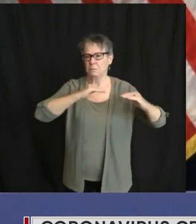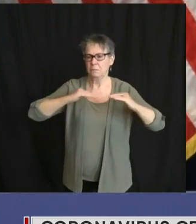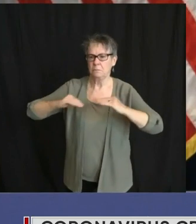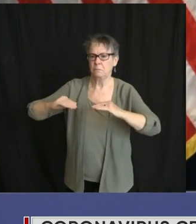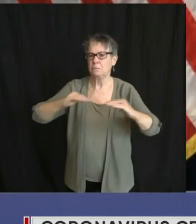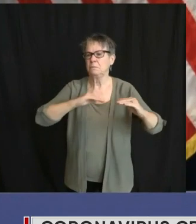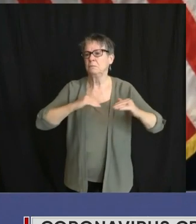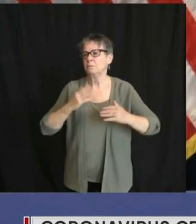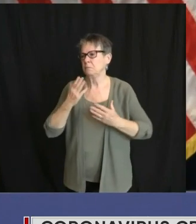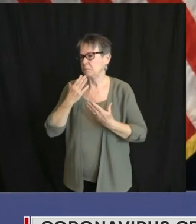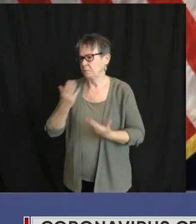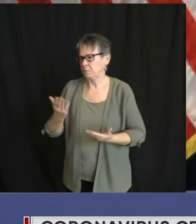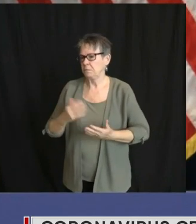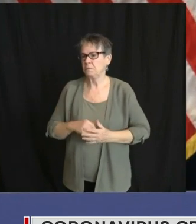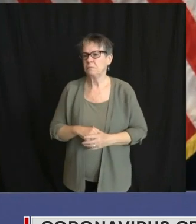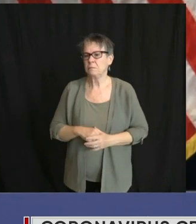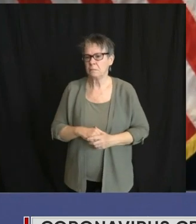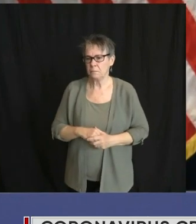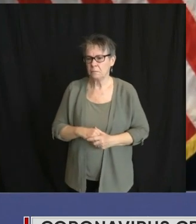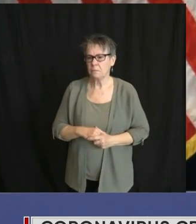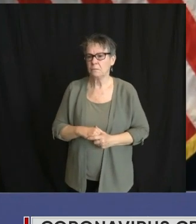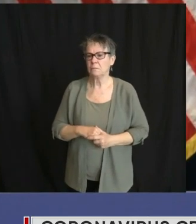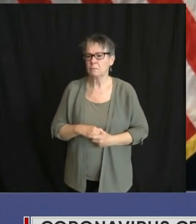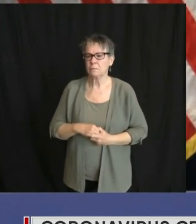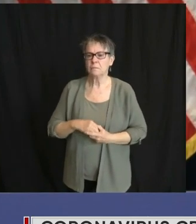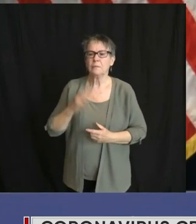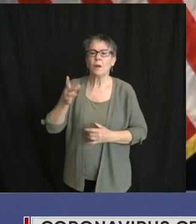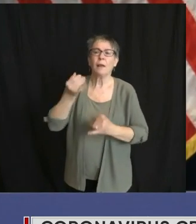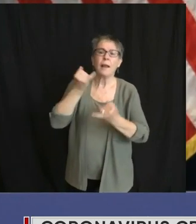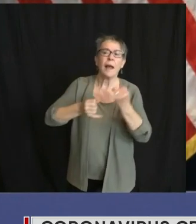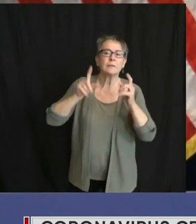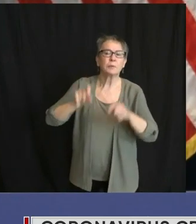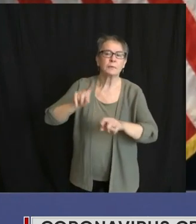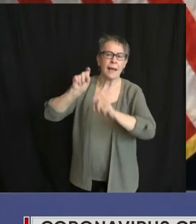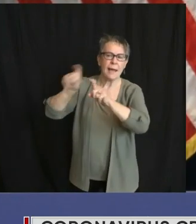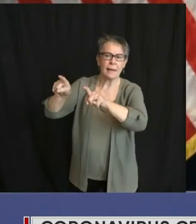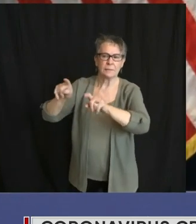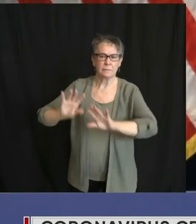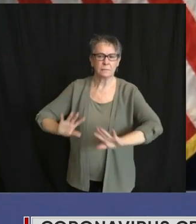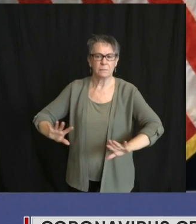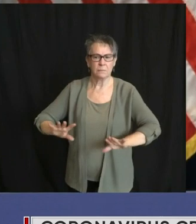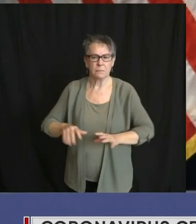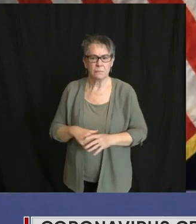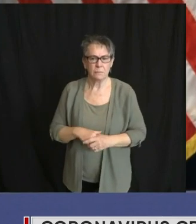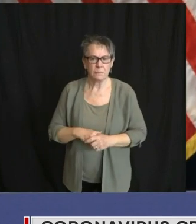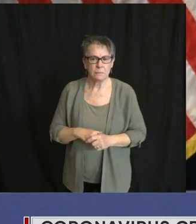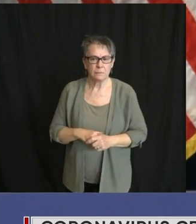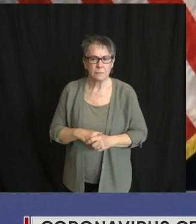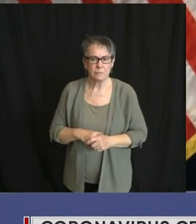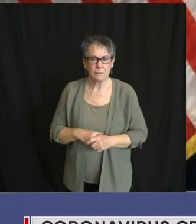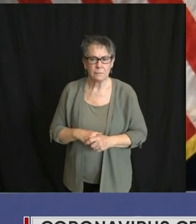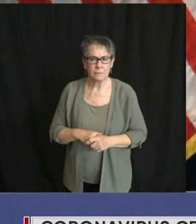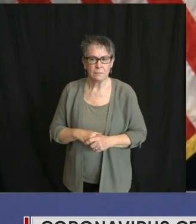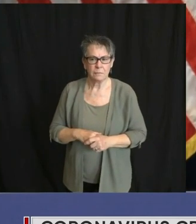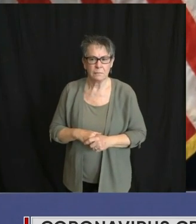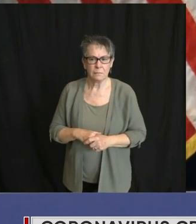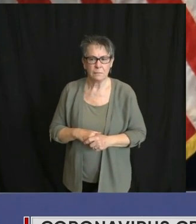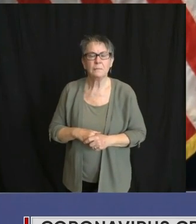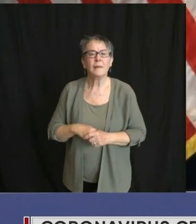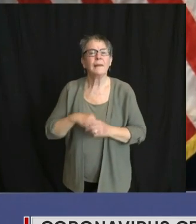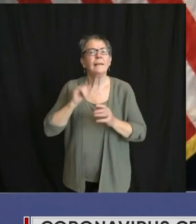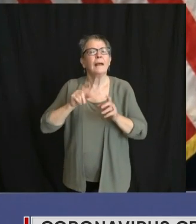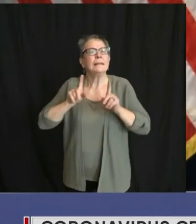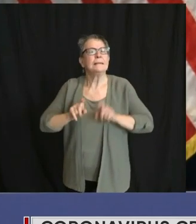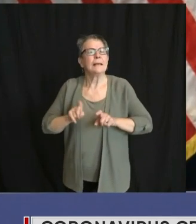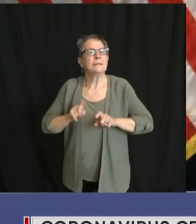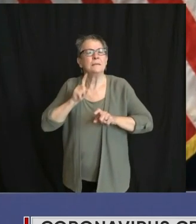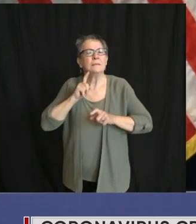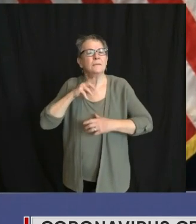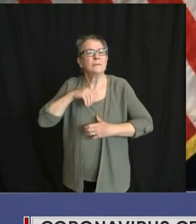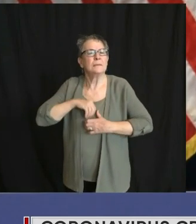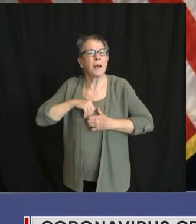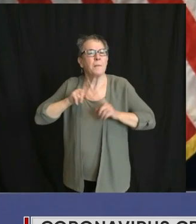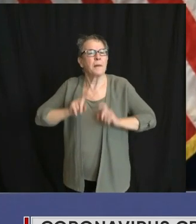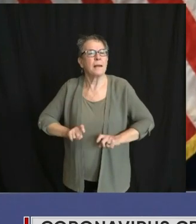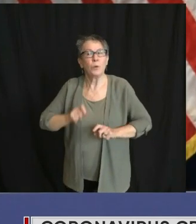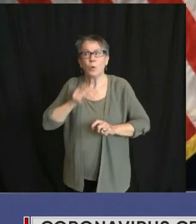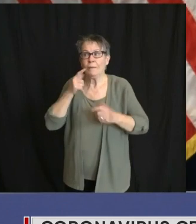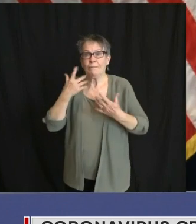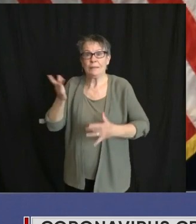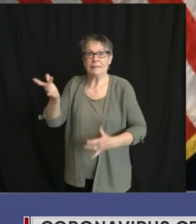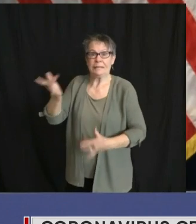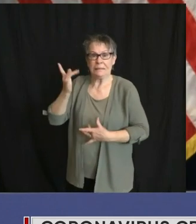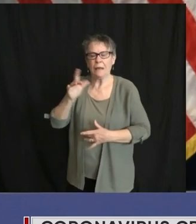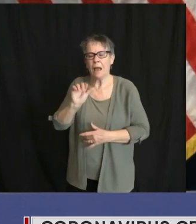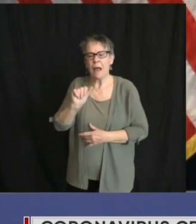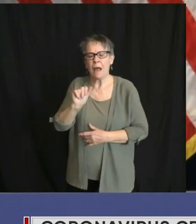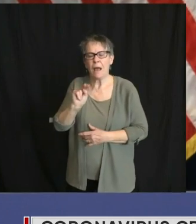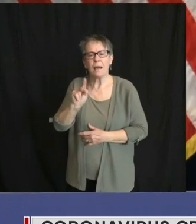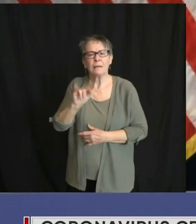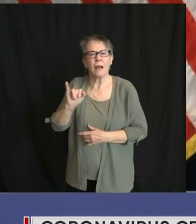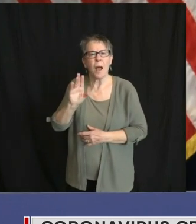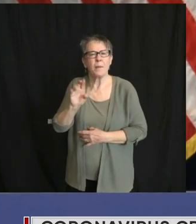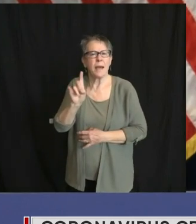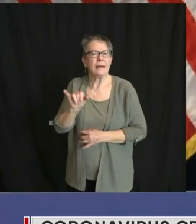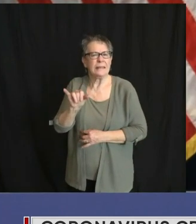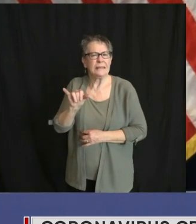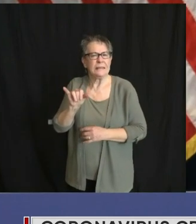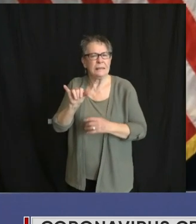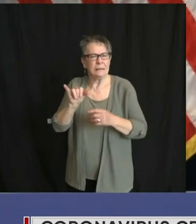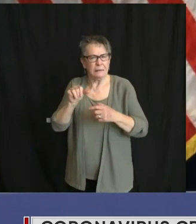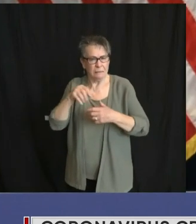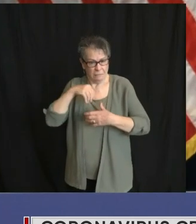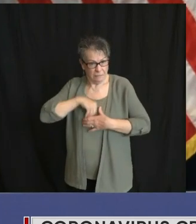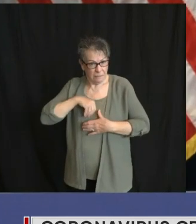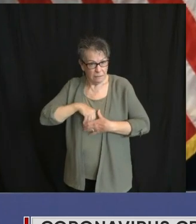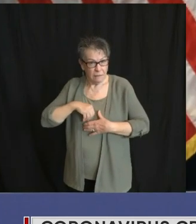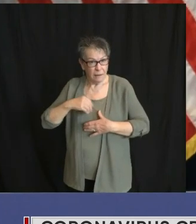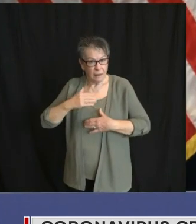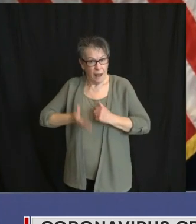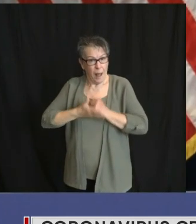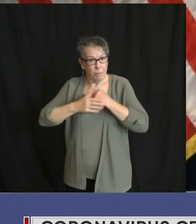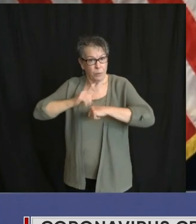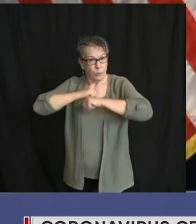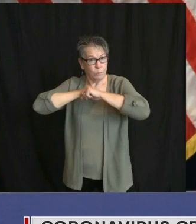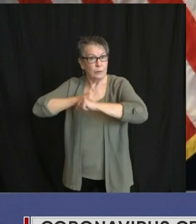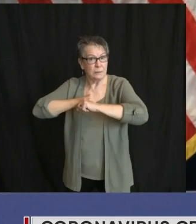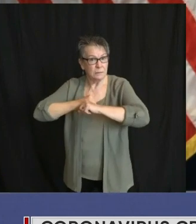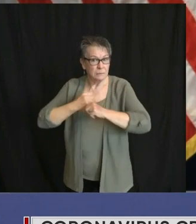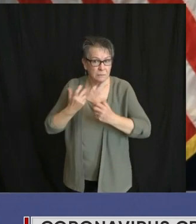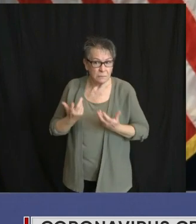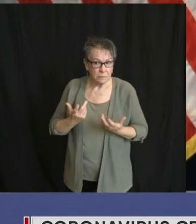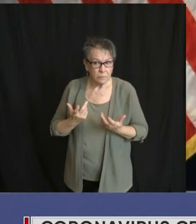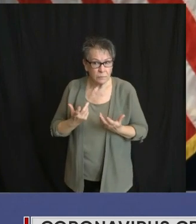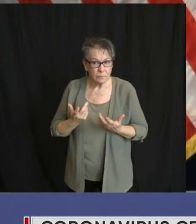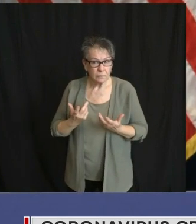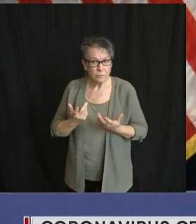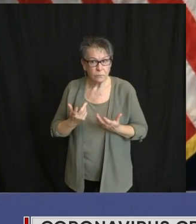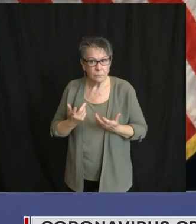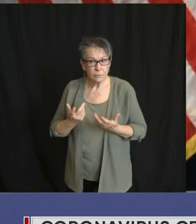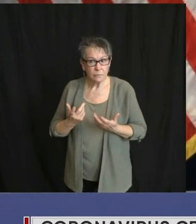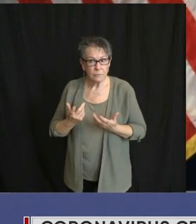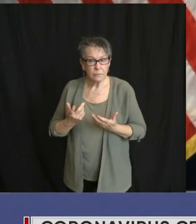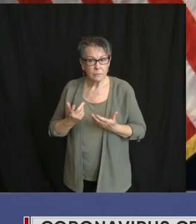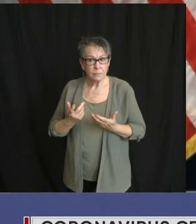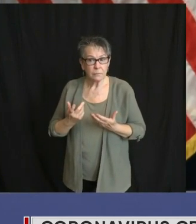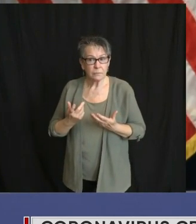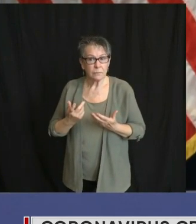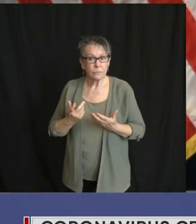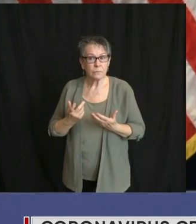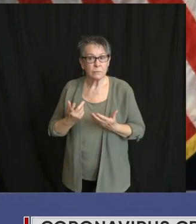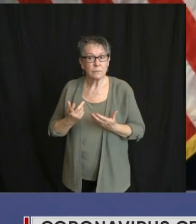LITERALLY EVERY DAY.